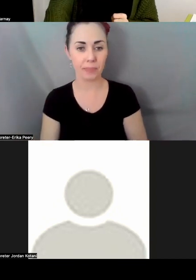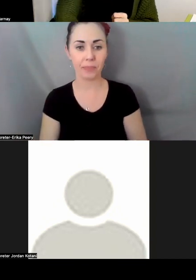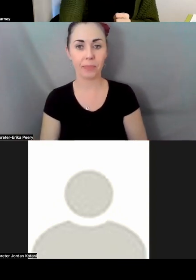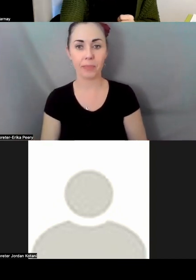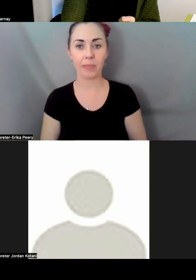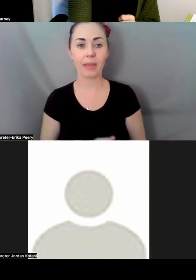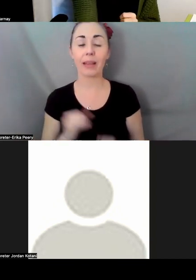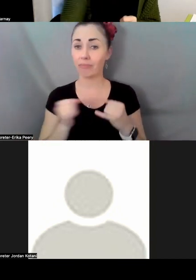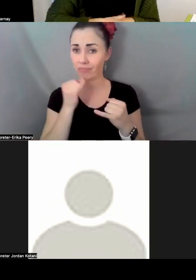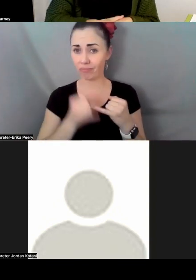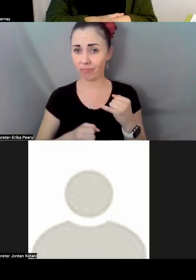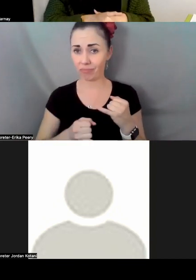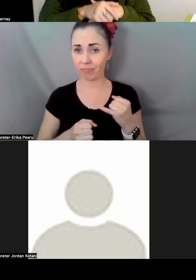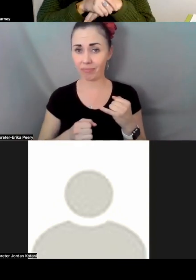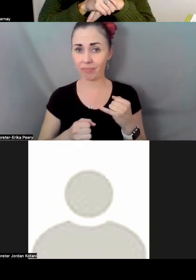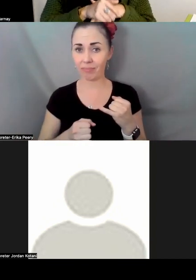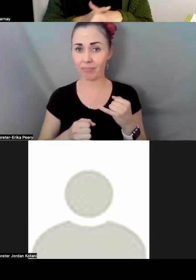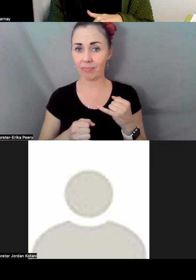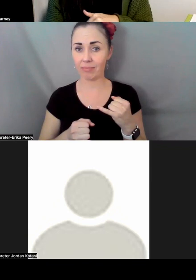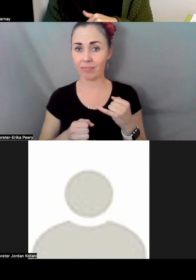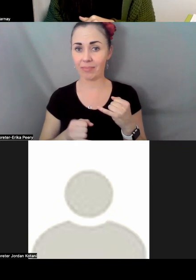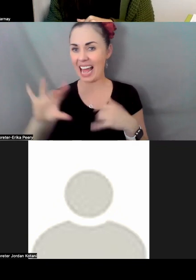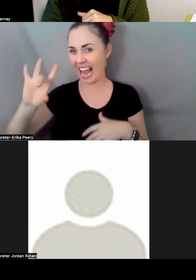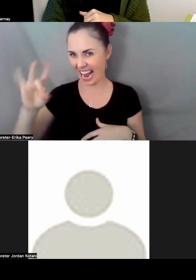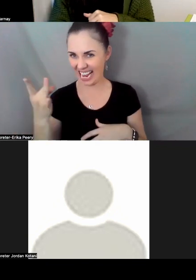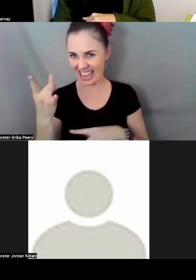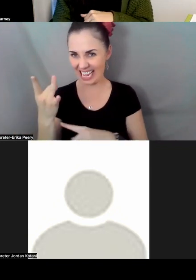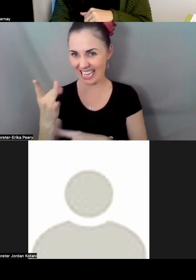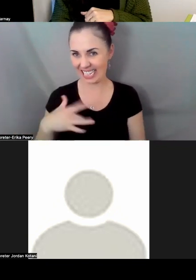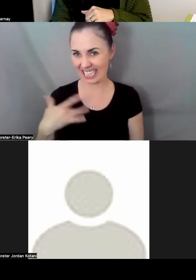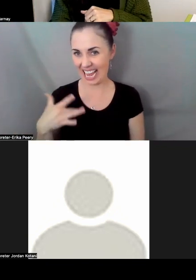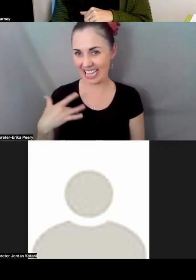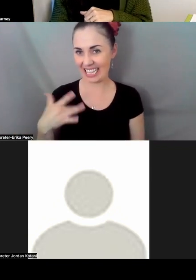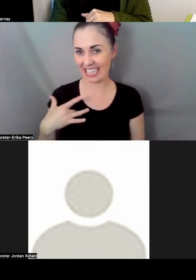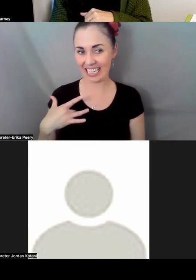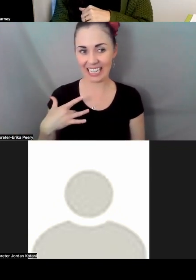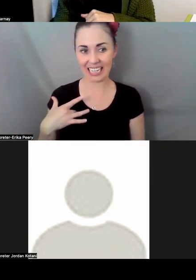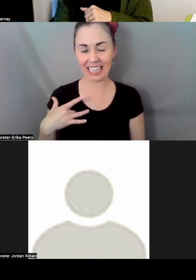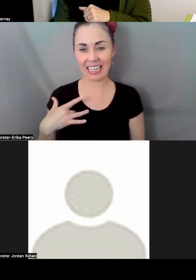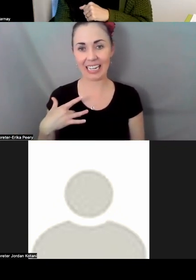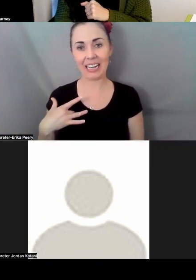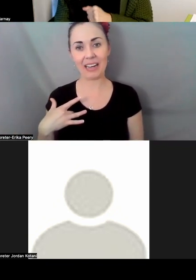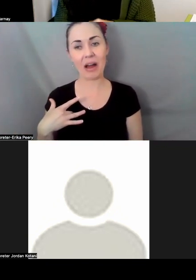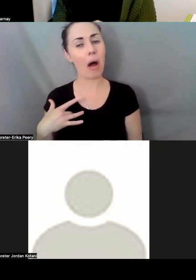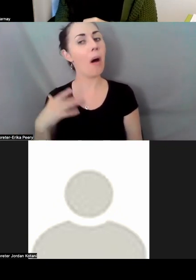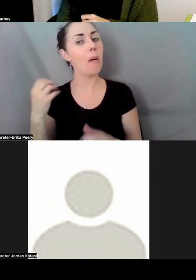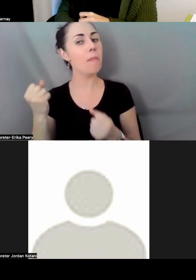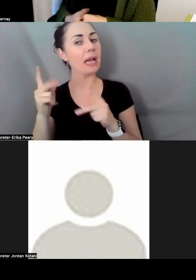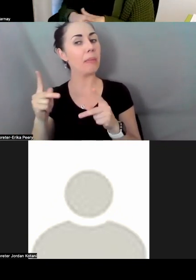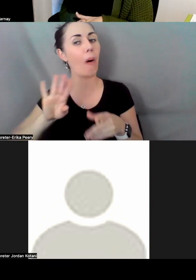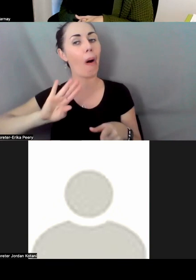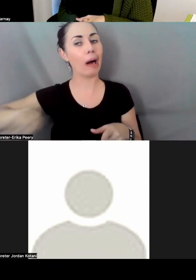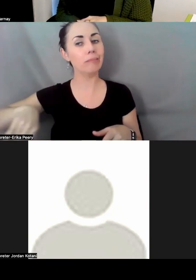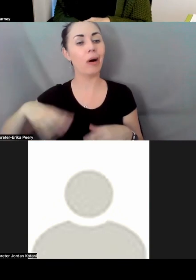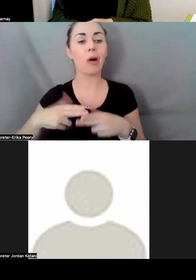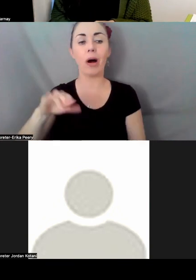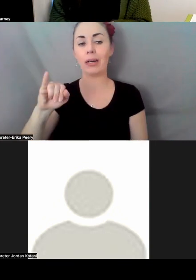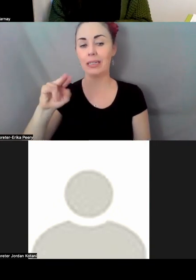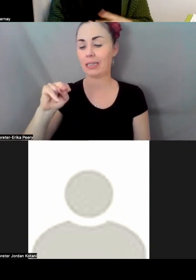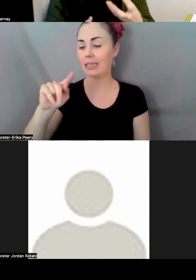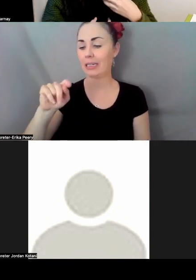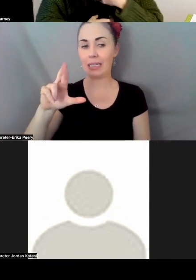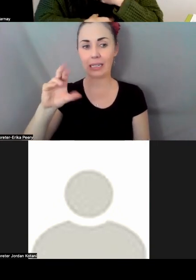Finally, eighth sense, that is often left out, interoception. How we interpret signals from